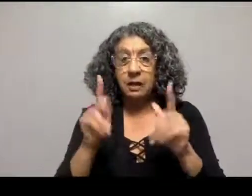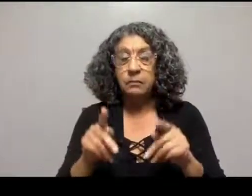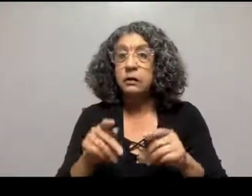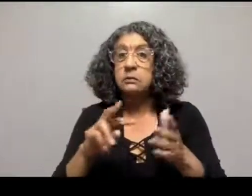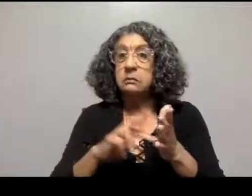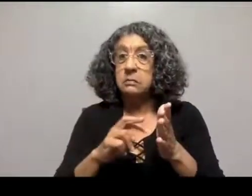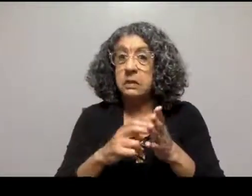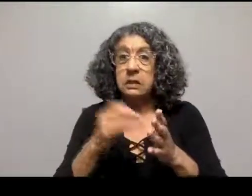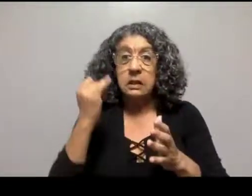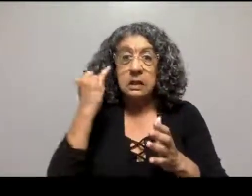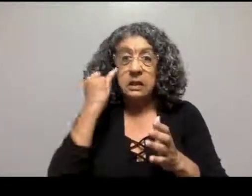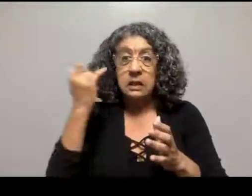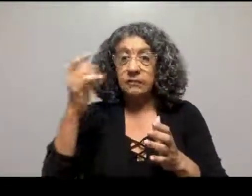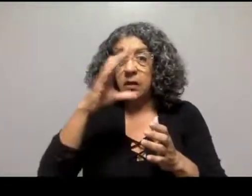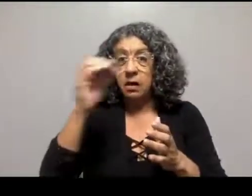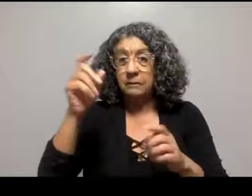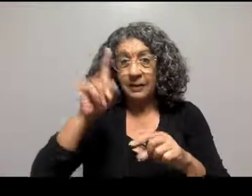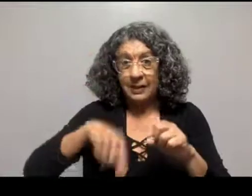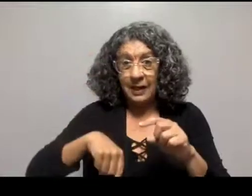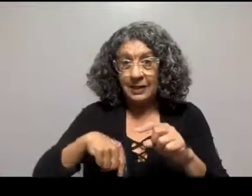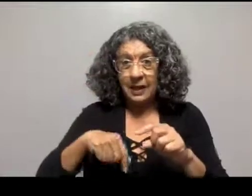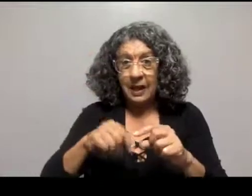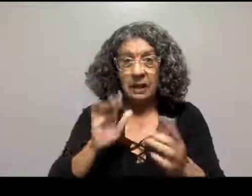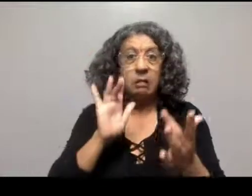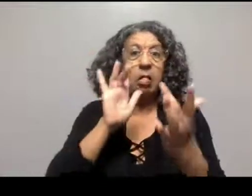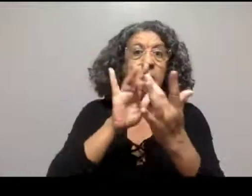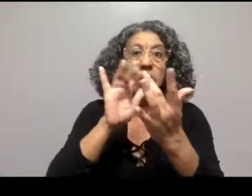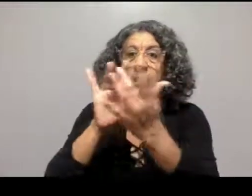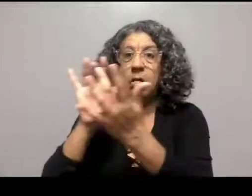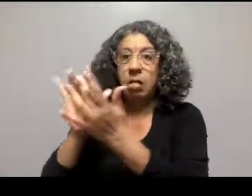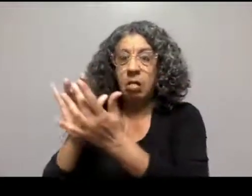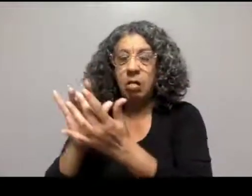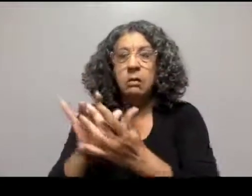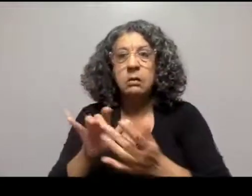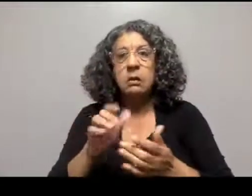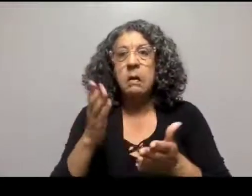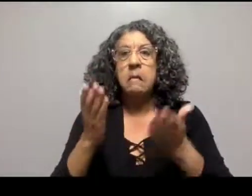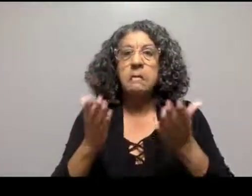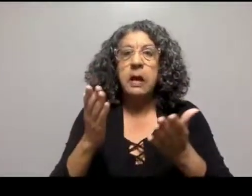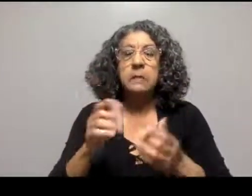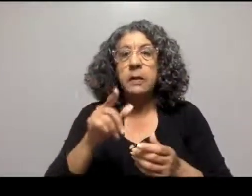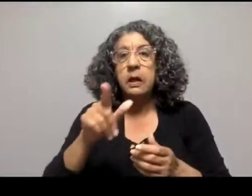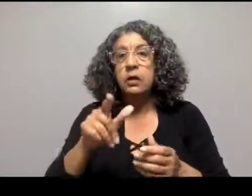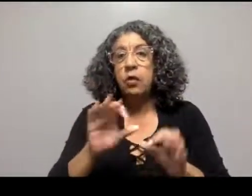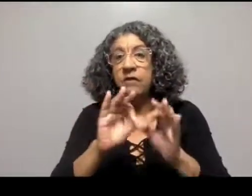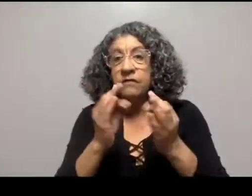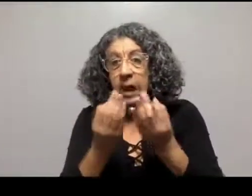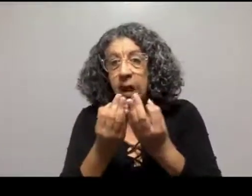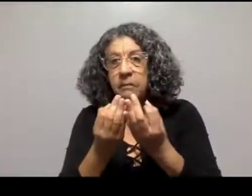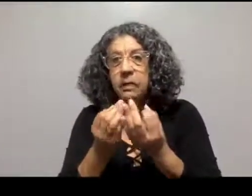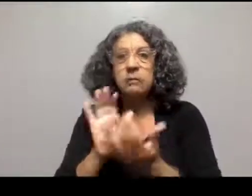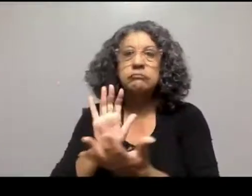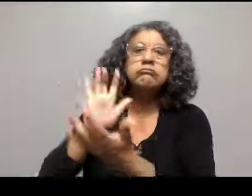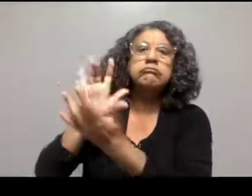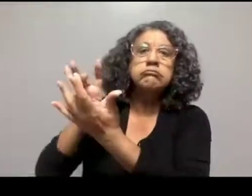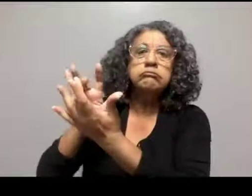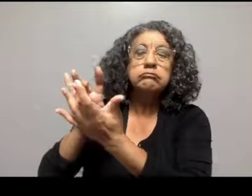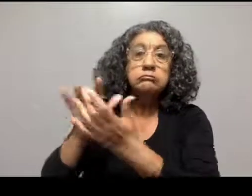Now, also emergency contact person if this company tries to contact you and they can't reach you